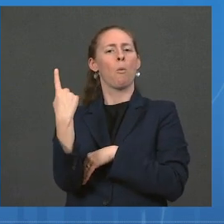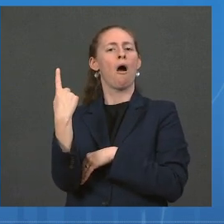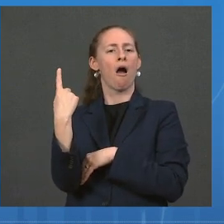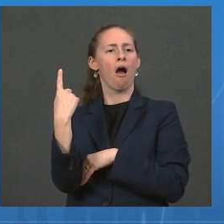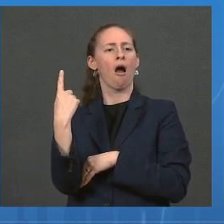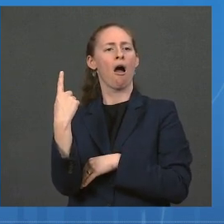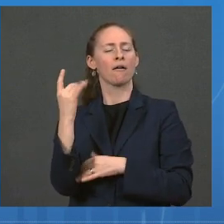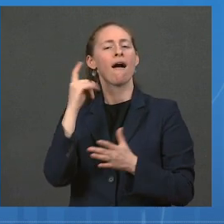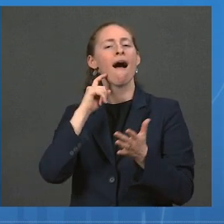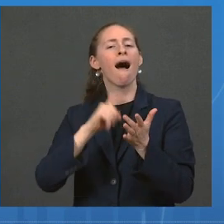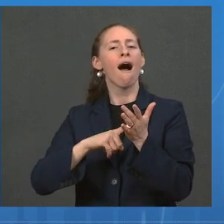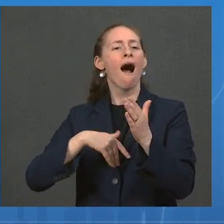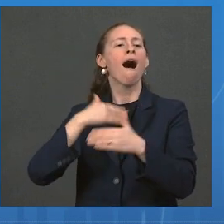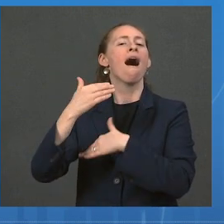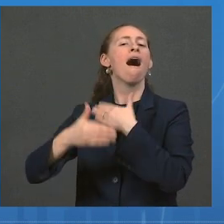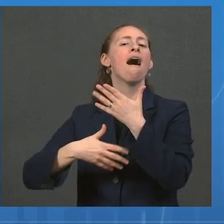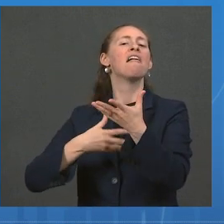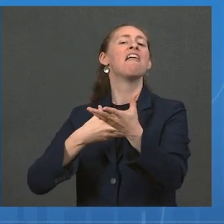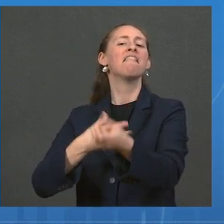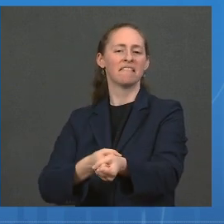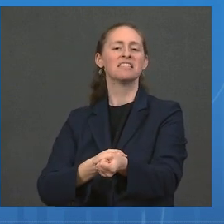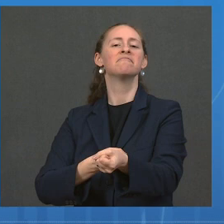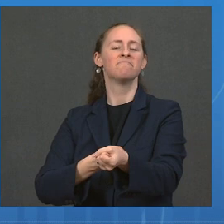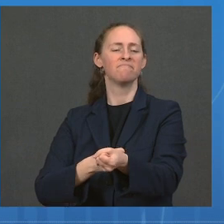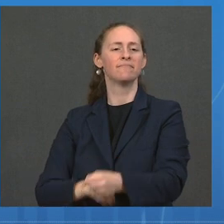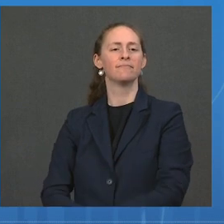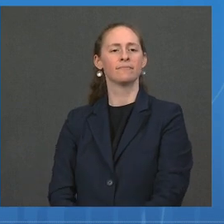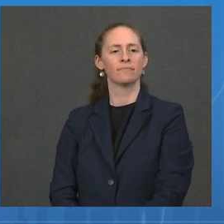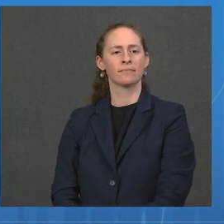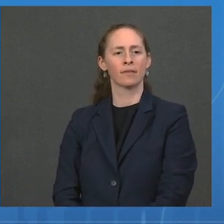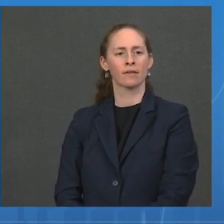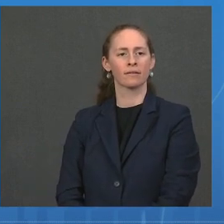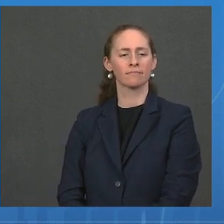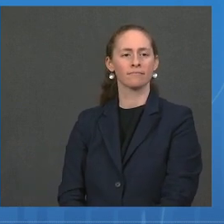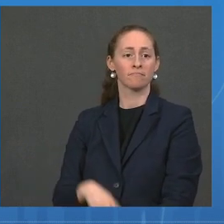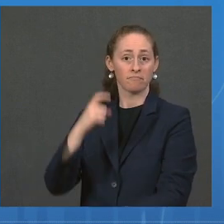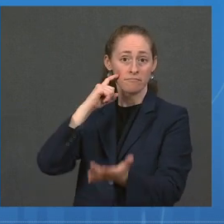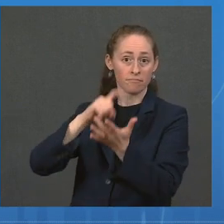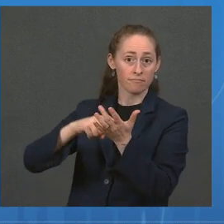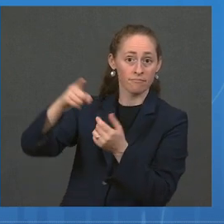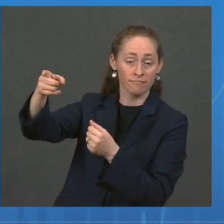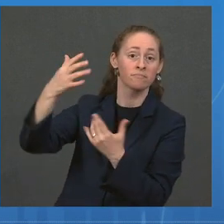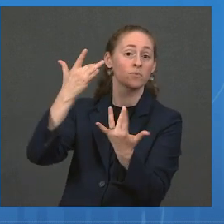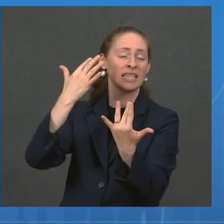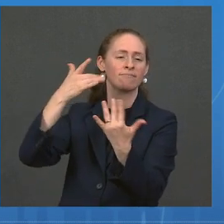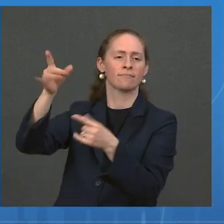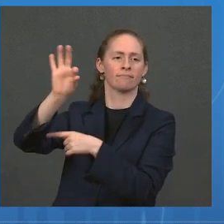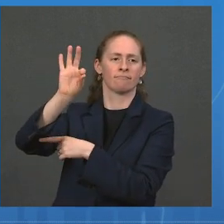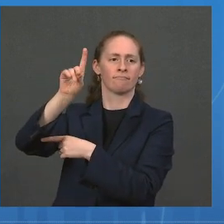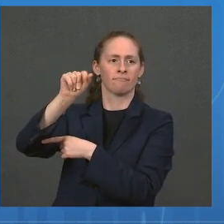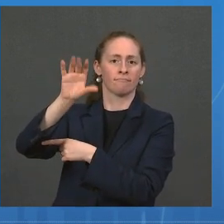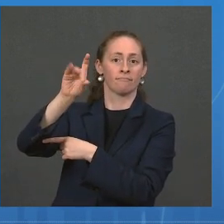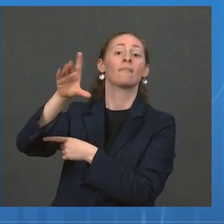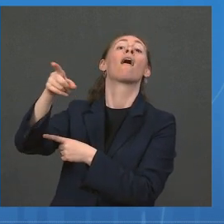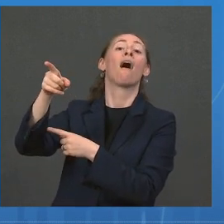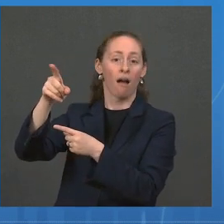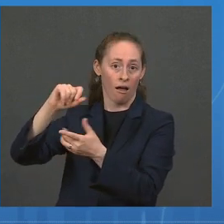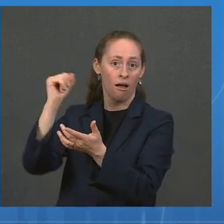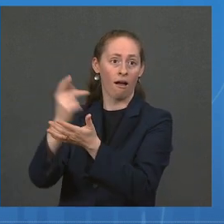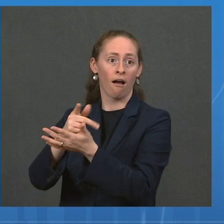Operationally, if authorized by the FDA and CDC, we will be ready. As we talked about, we have the supply.